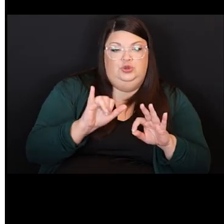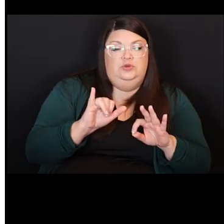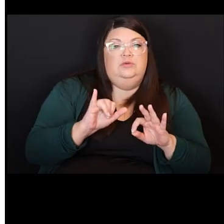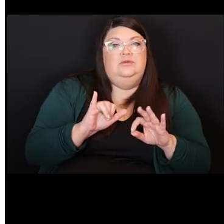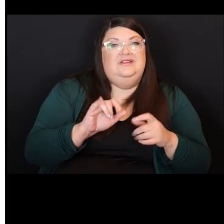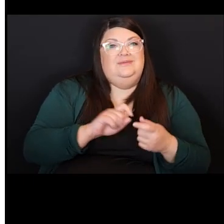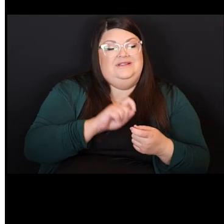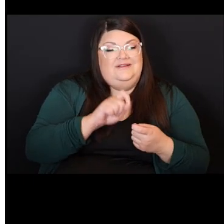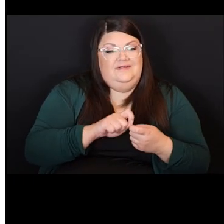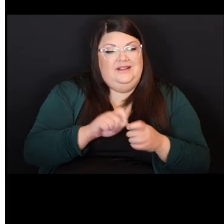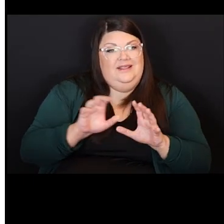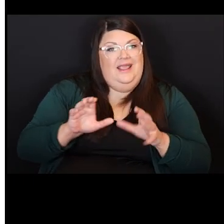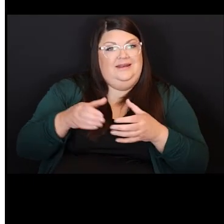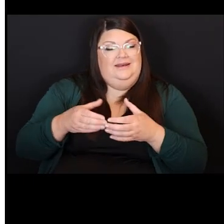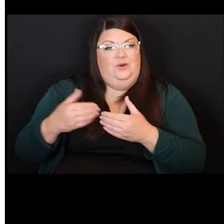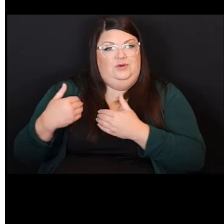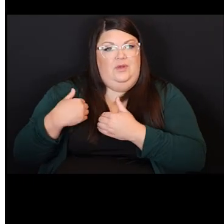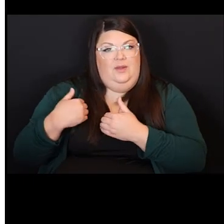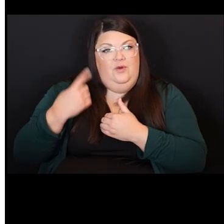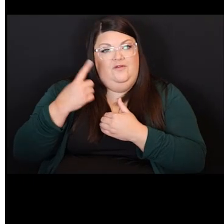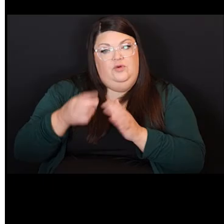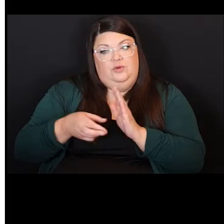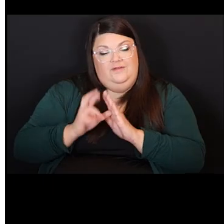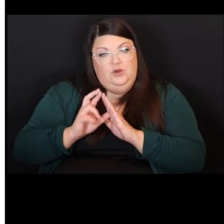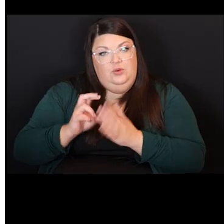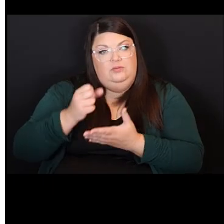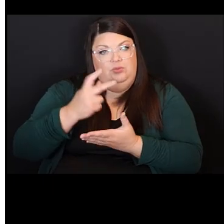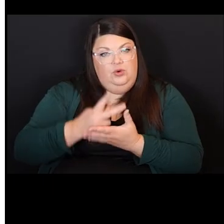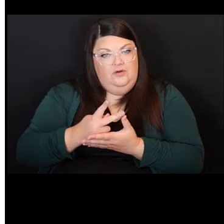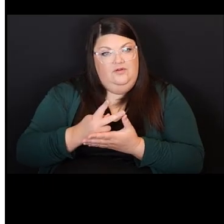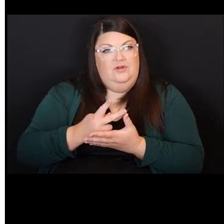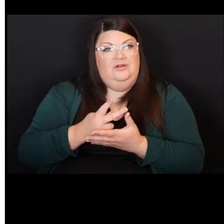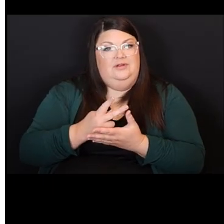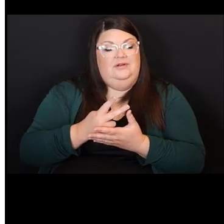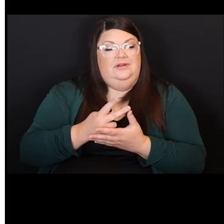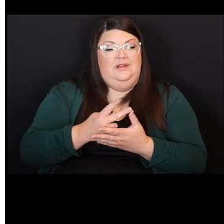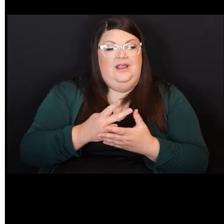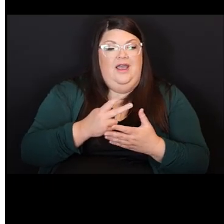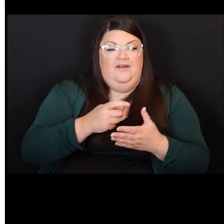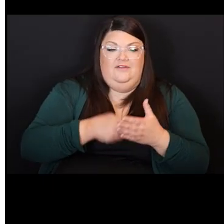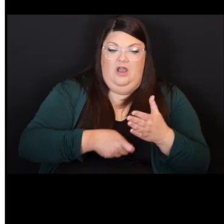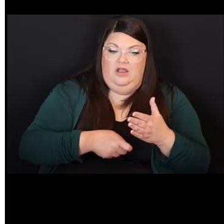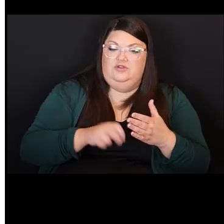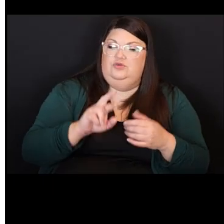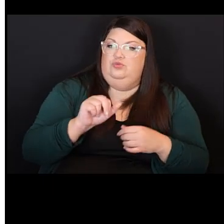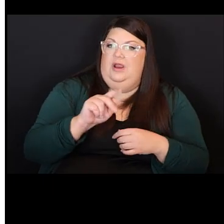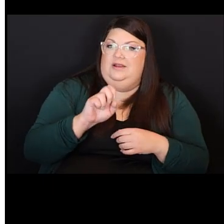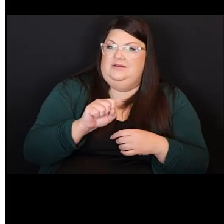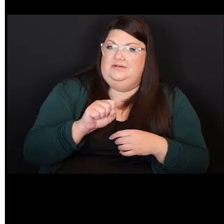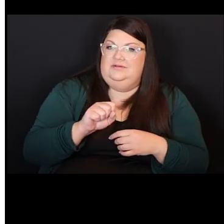specifically the entity that is responsible for the review and approval of indirect cost rates.